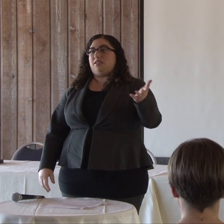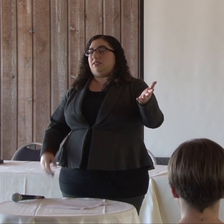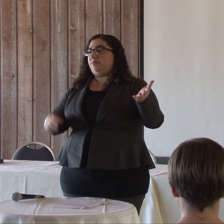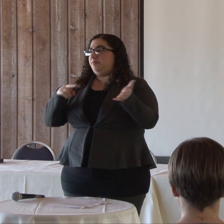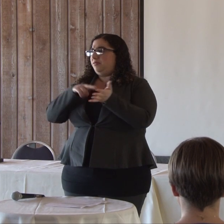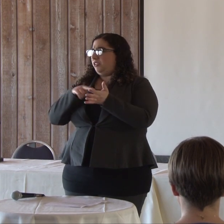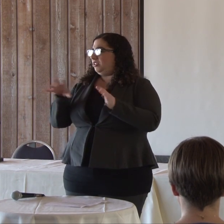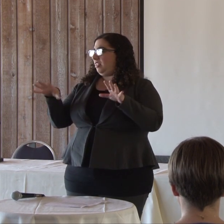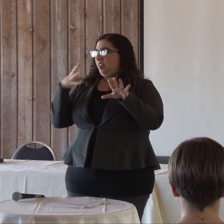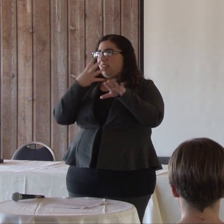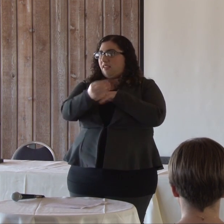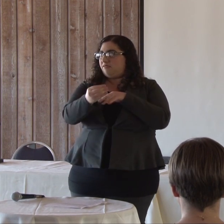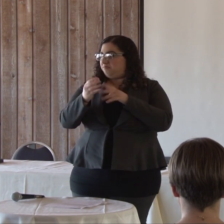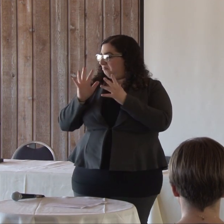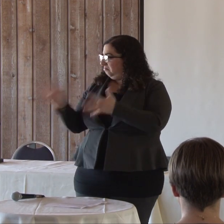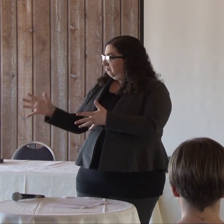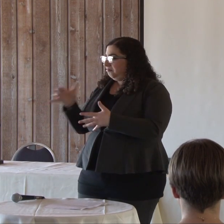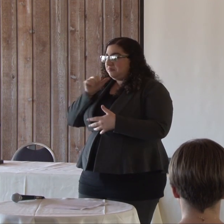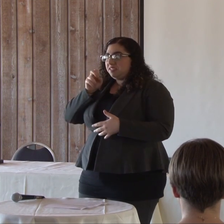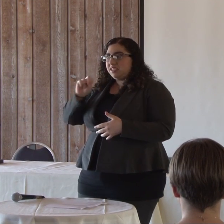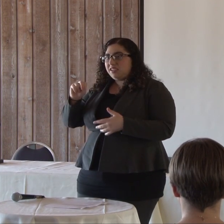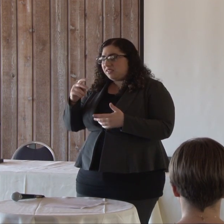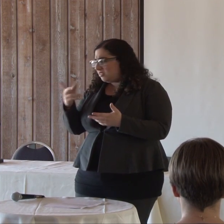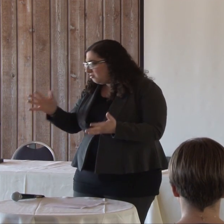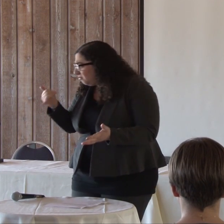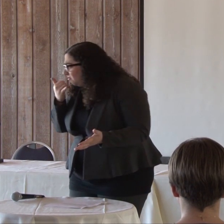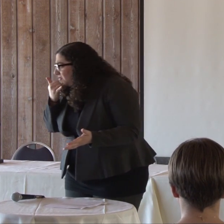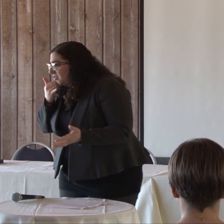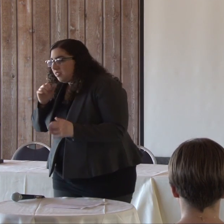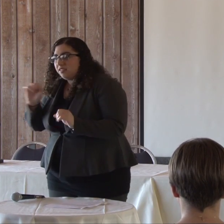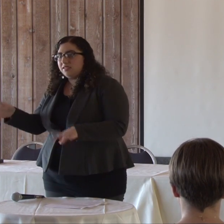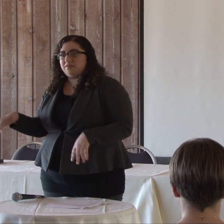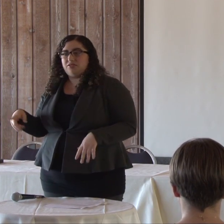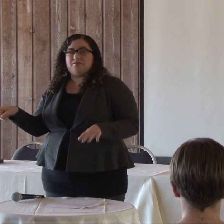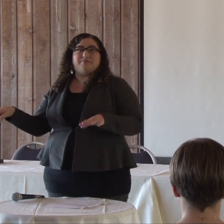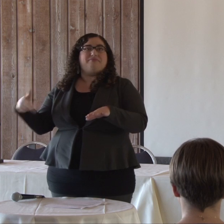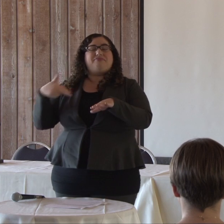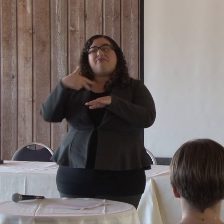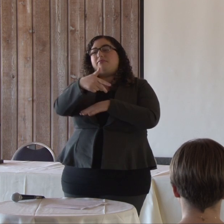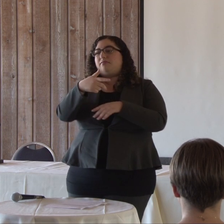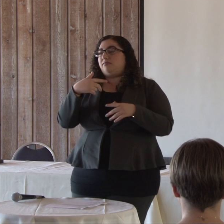And I was so upset I just started to cry. And the nurse ended up leaving